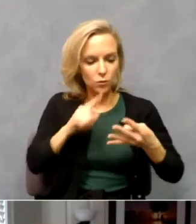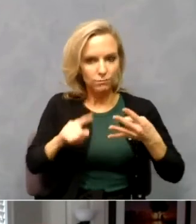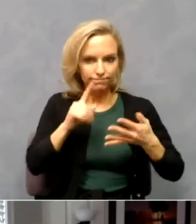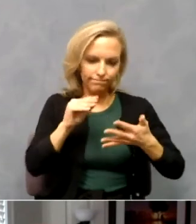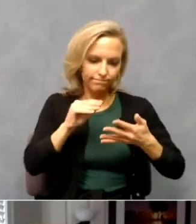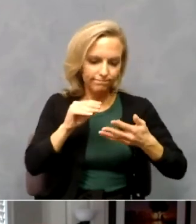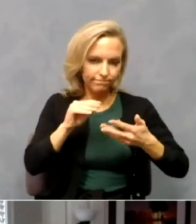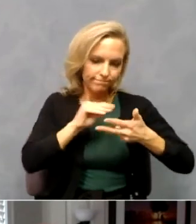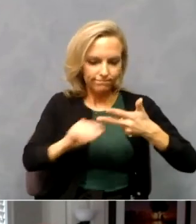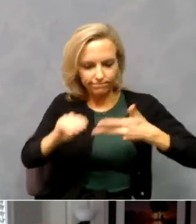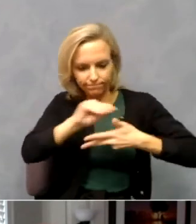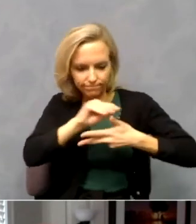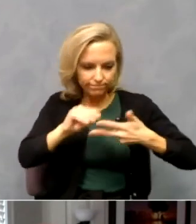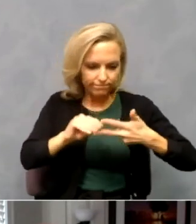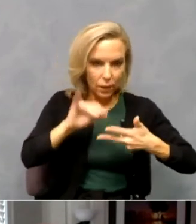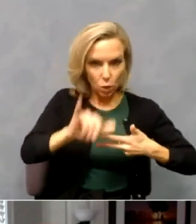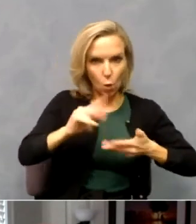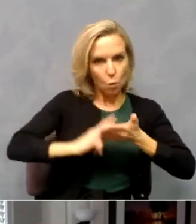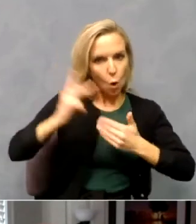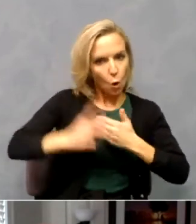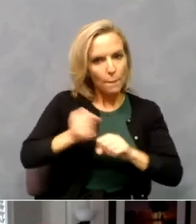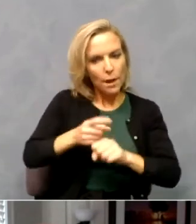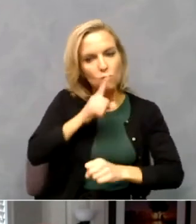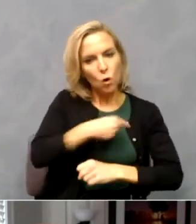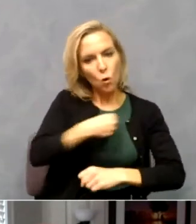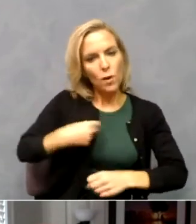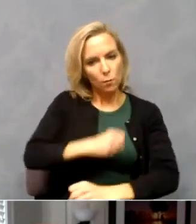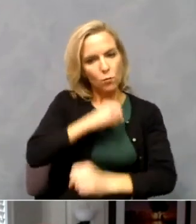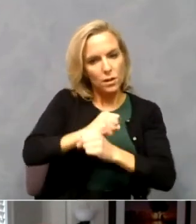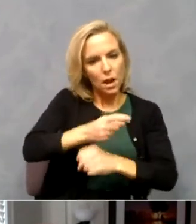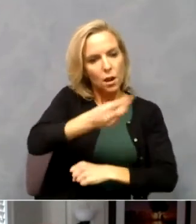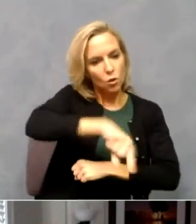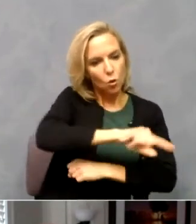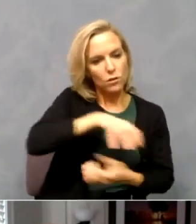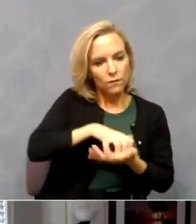protect those vulnerable individuals who are at greatest risk in our state.